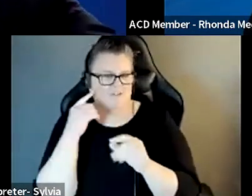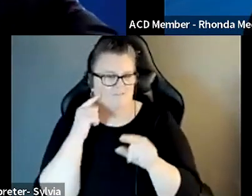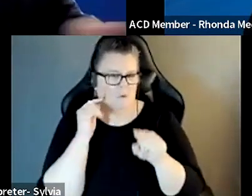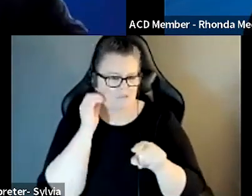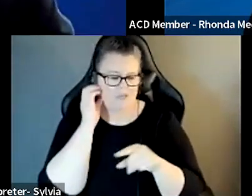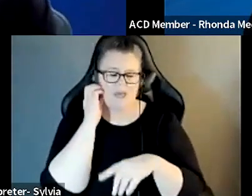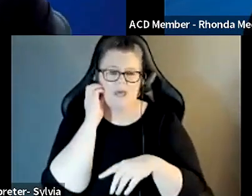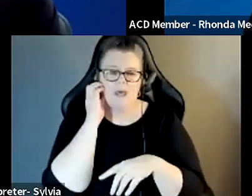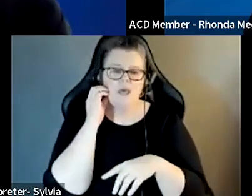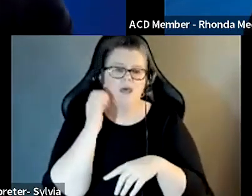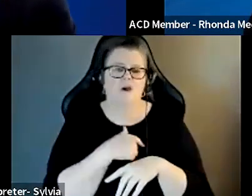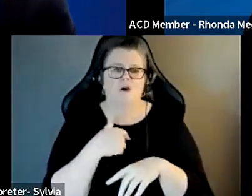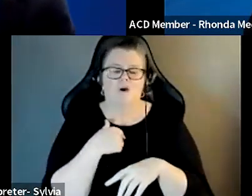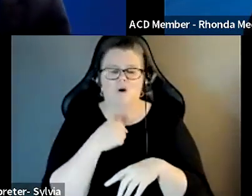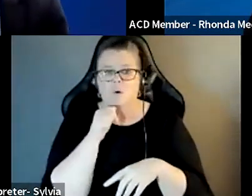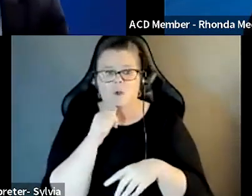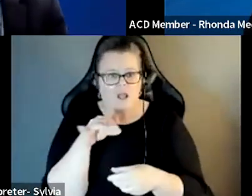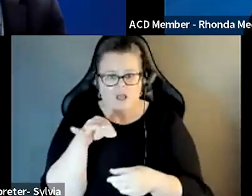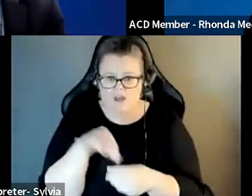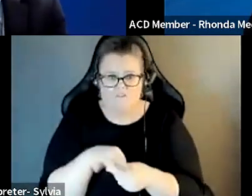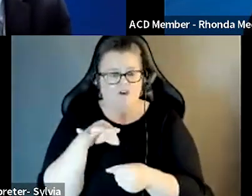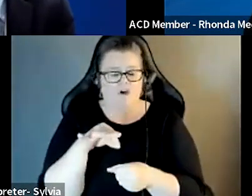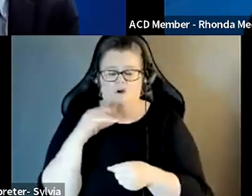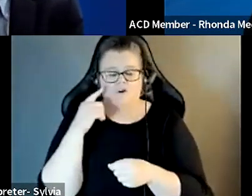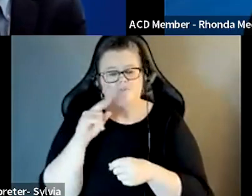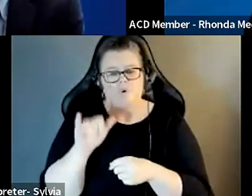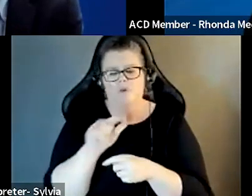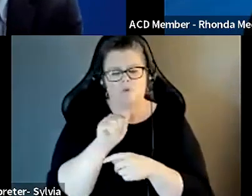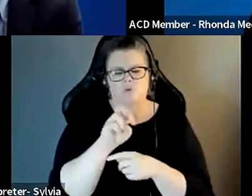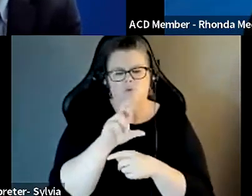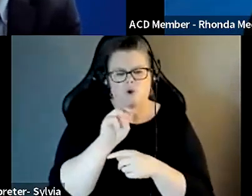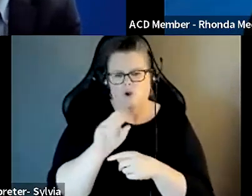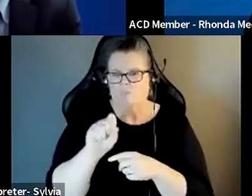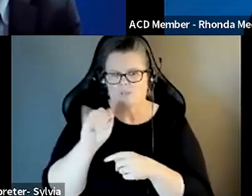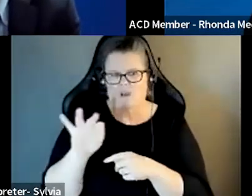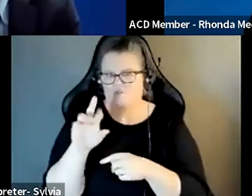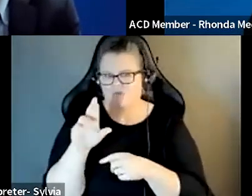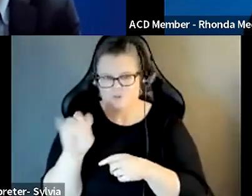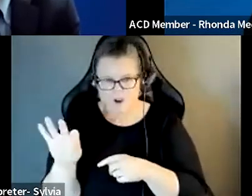although we're not going to take an official vote on the terms of reference, just wanted to get a sense from the committee